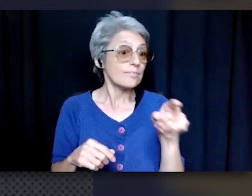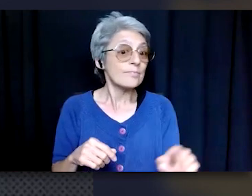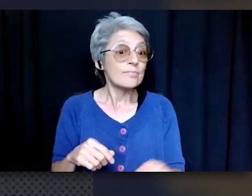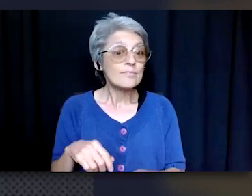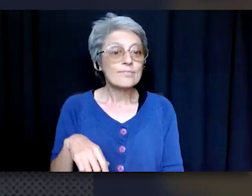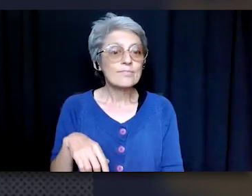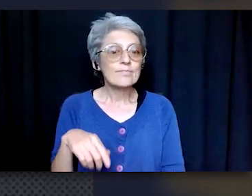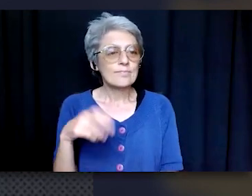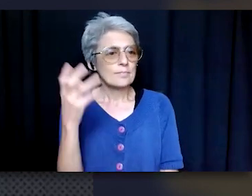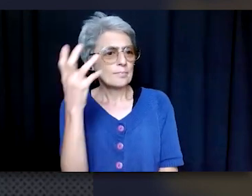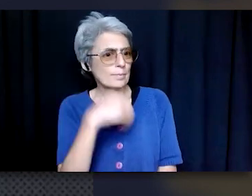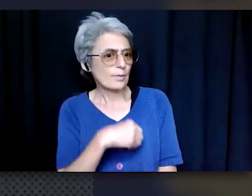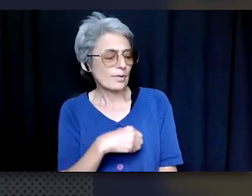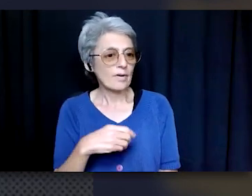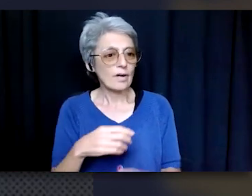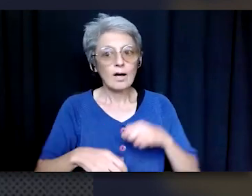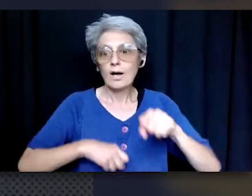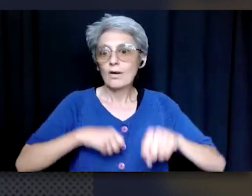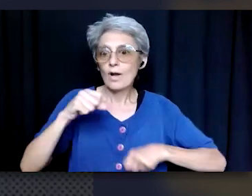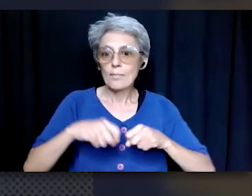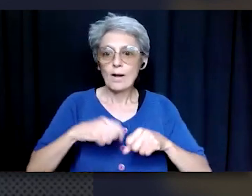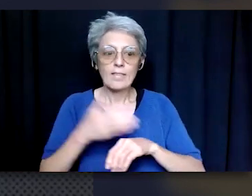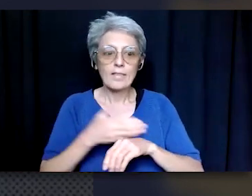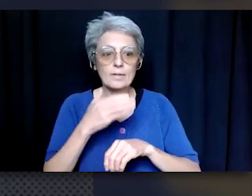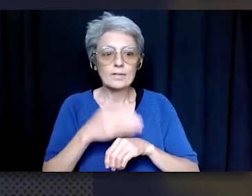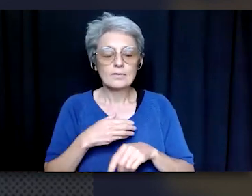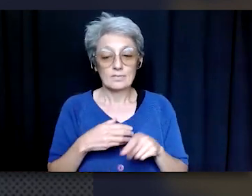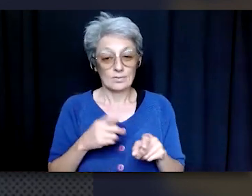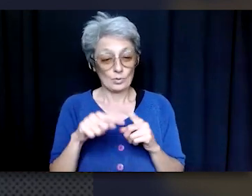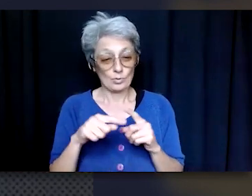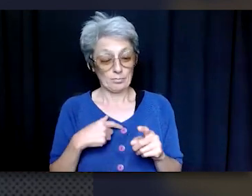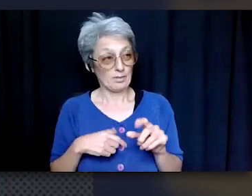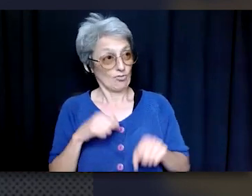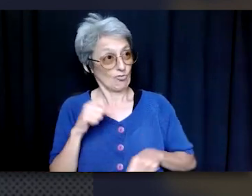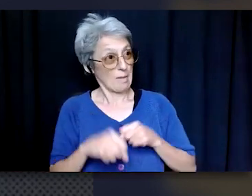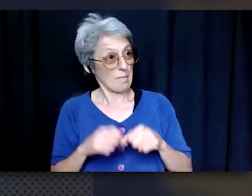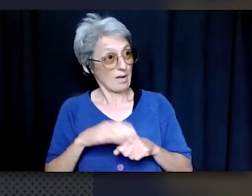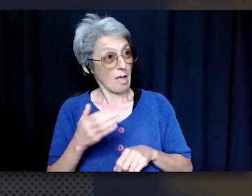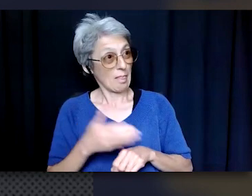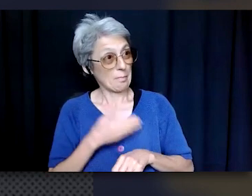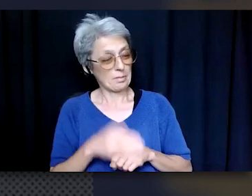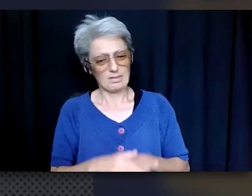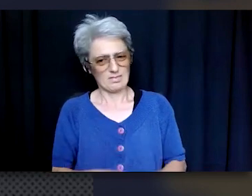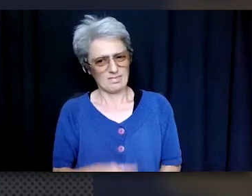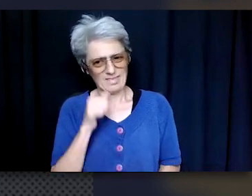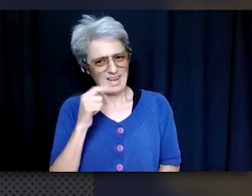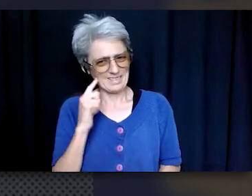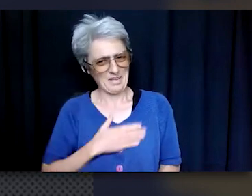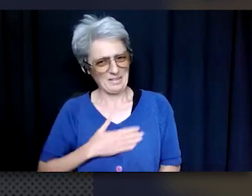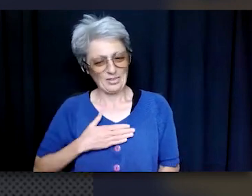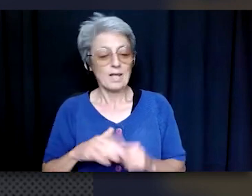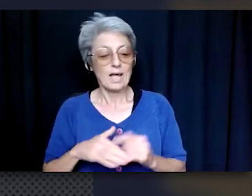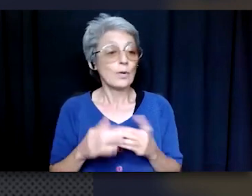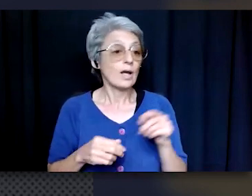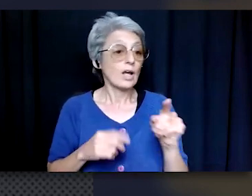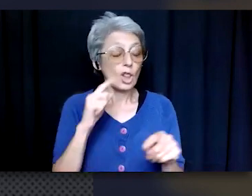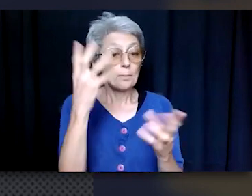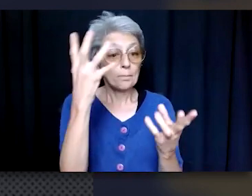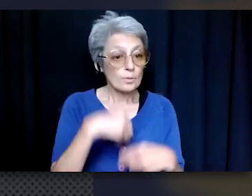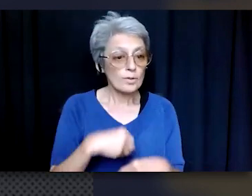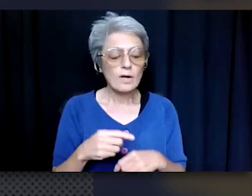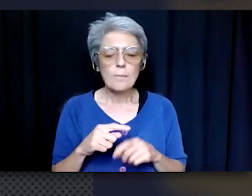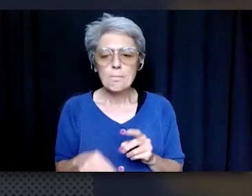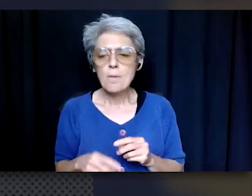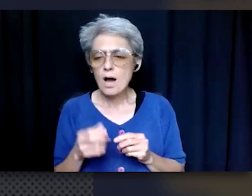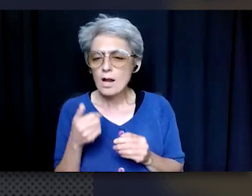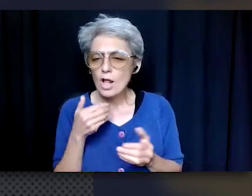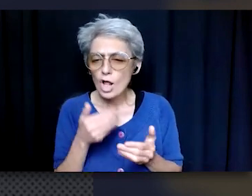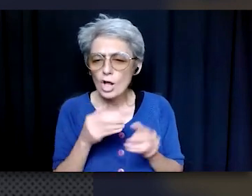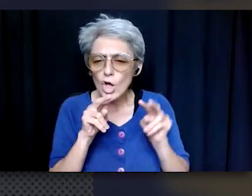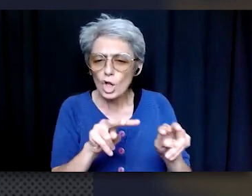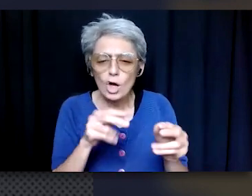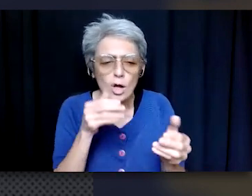sounds actually much less pleasant in reality. Can anyone tell me what’s wrong with this picture,